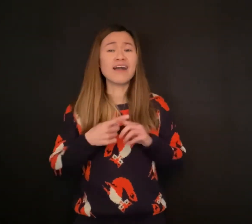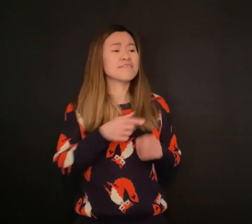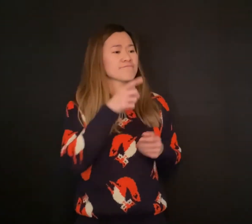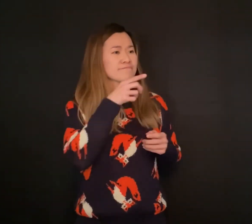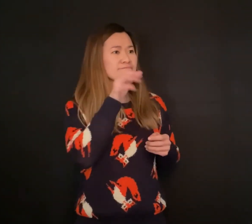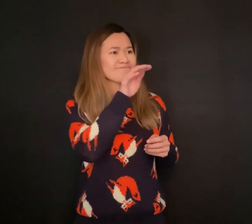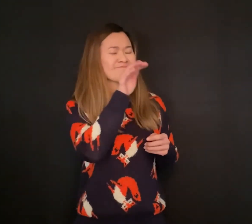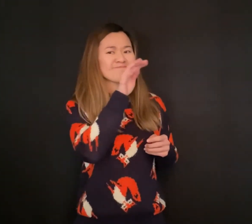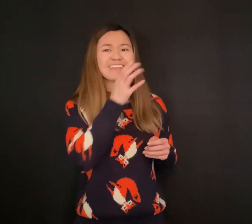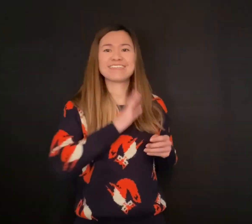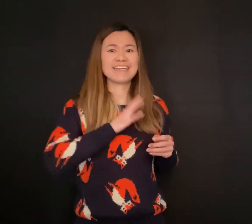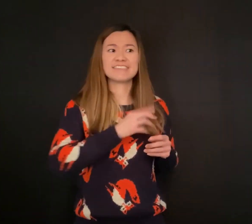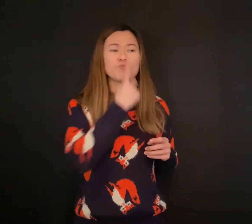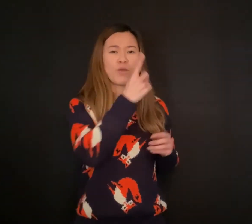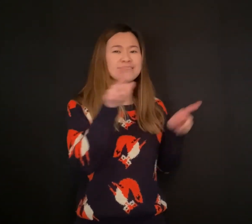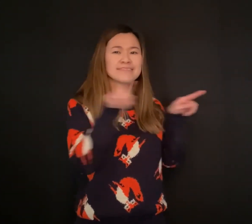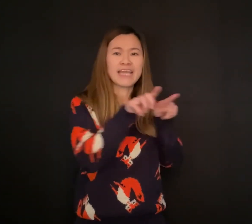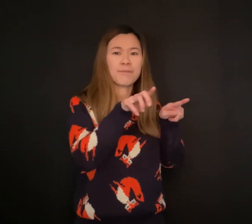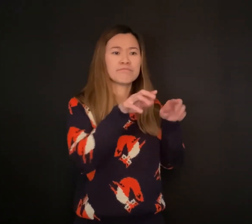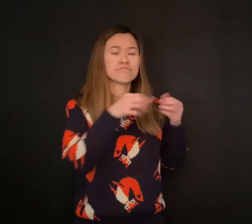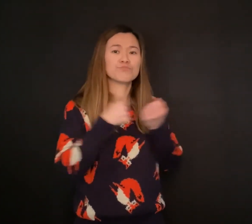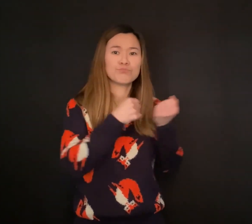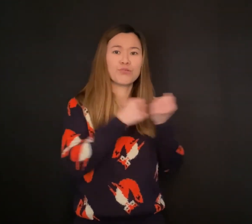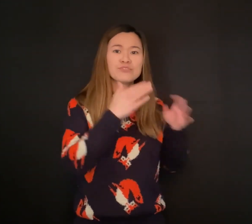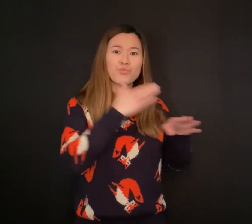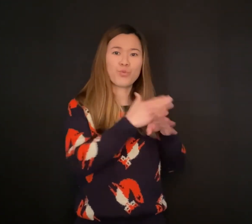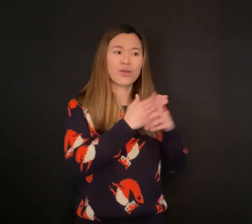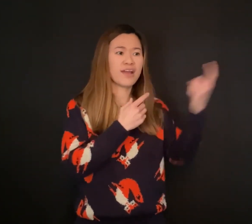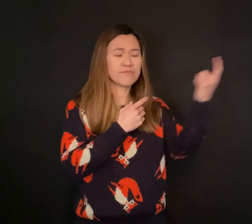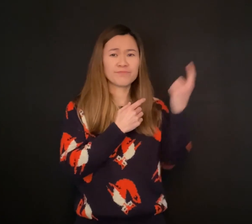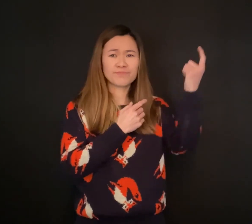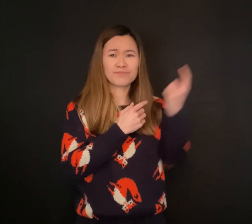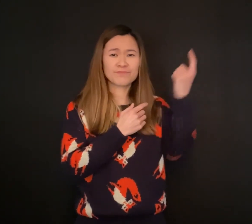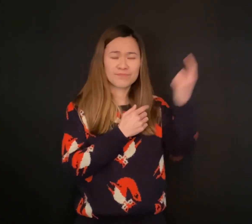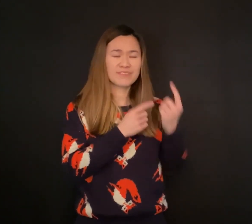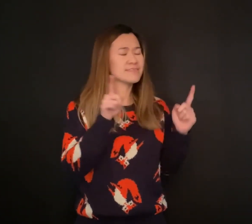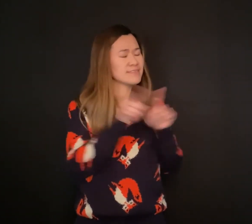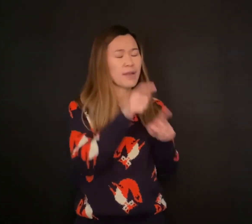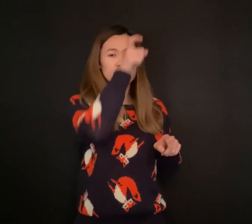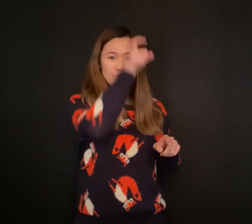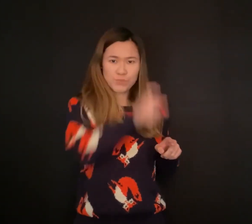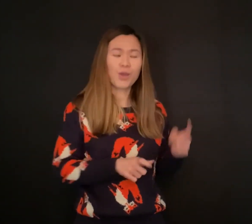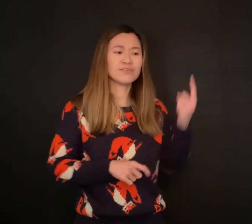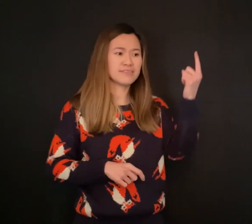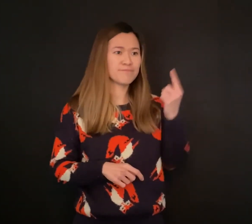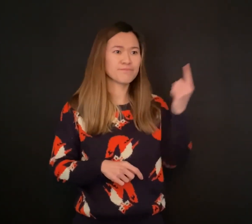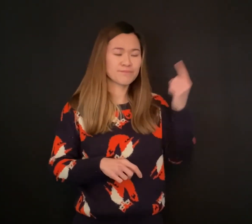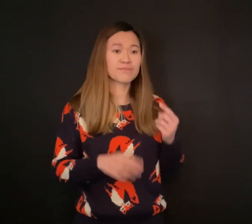I always have the same support worker come again and again.